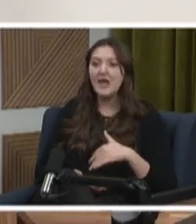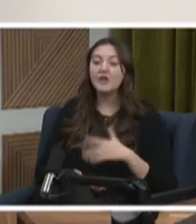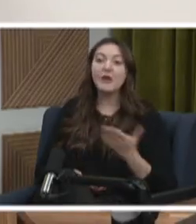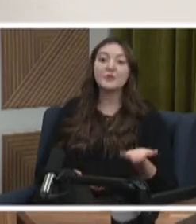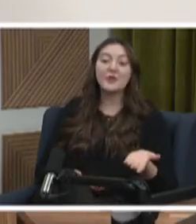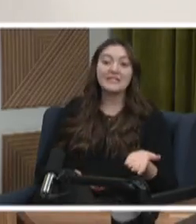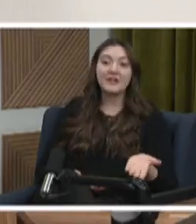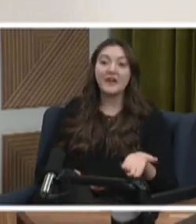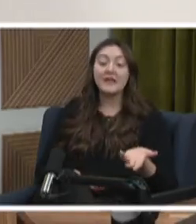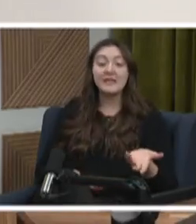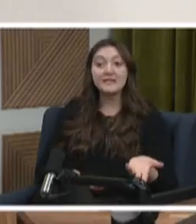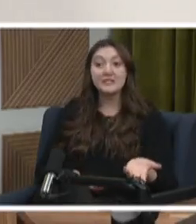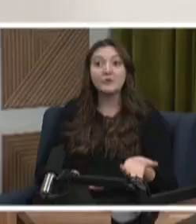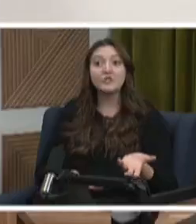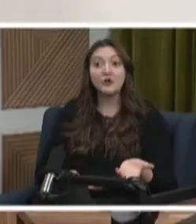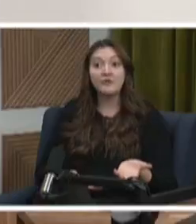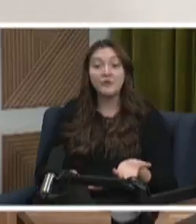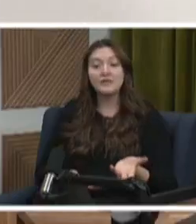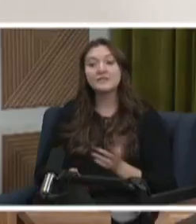You're able to identify it easily with the tone of voice.